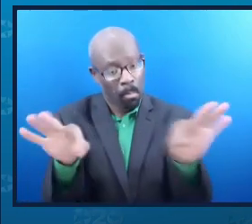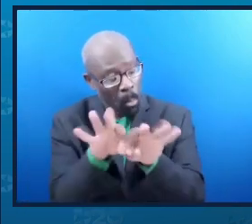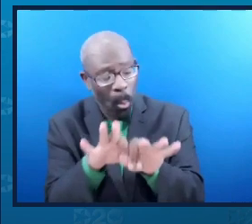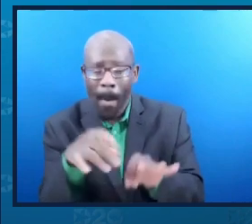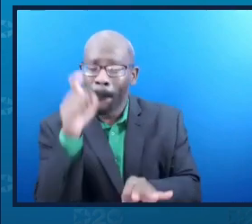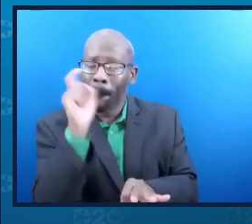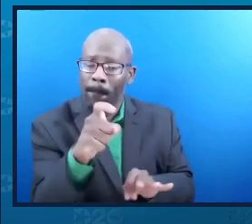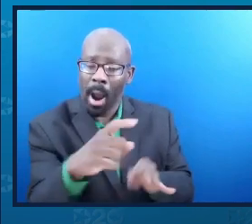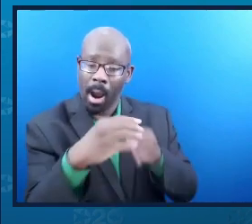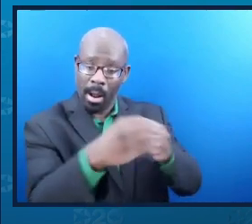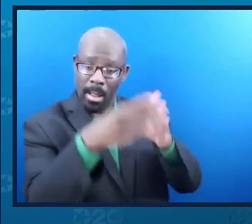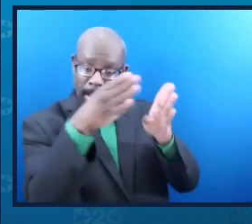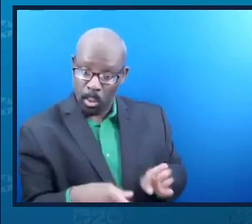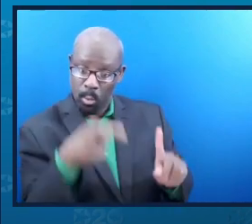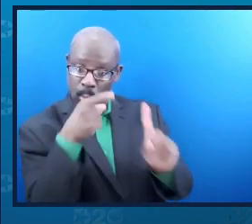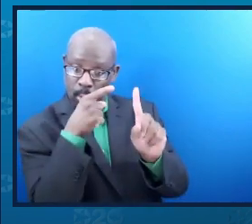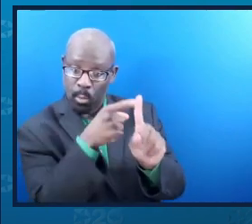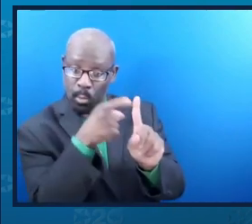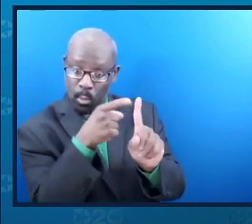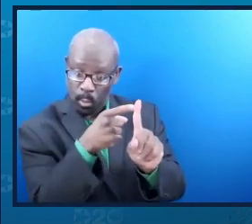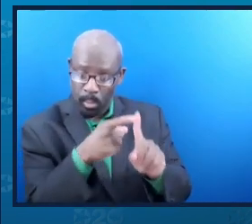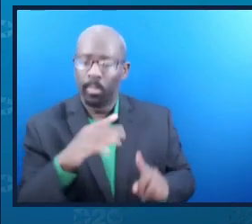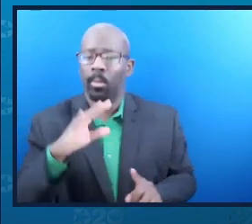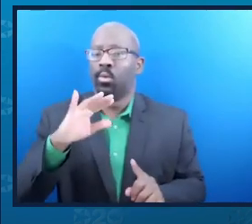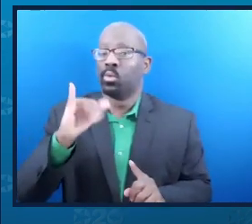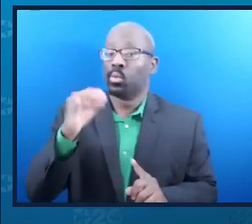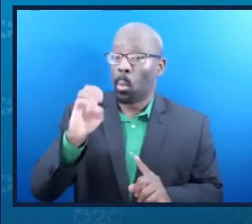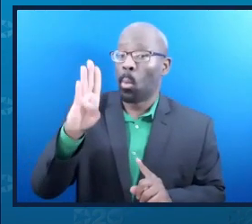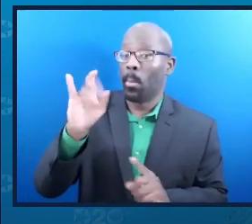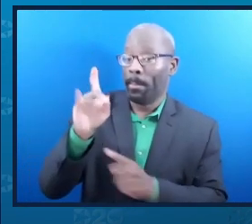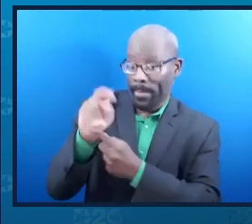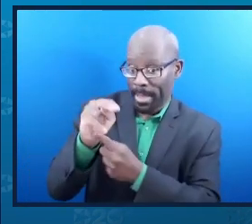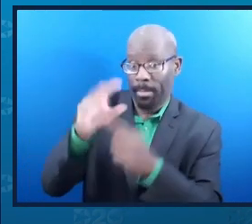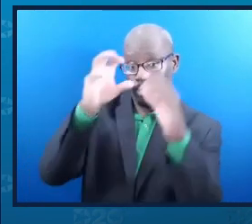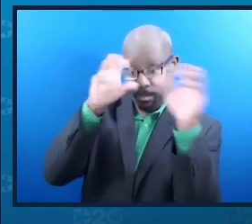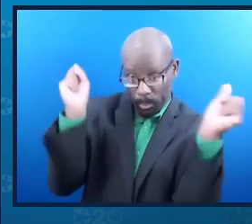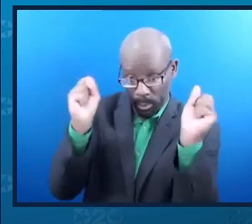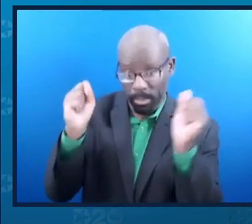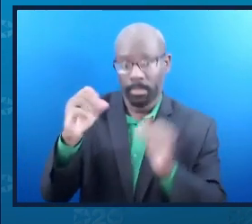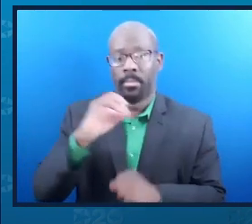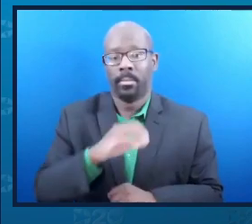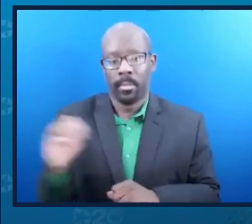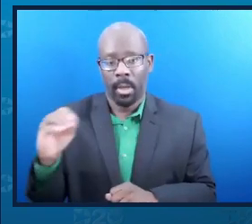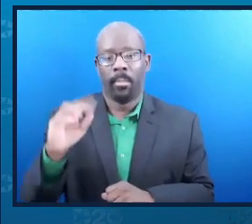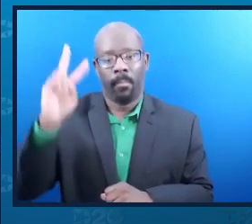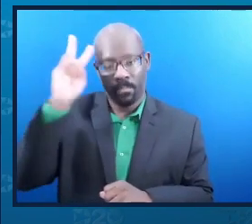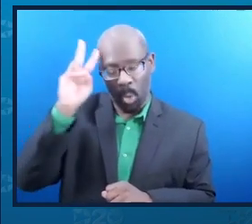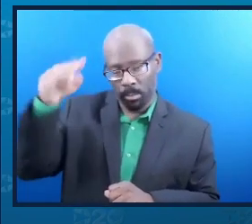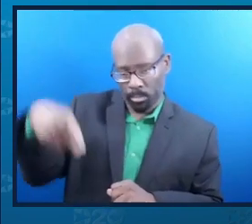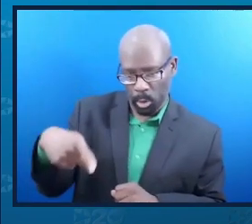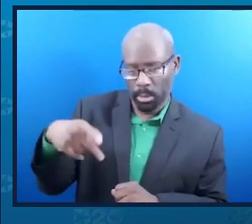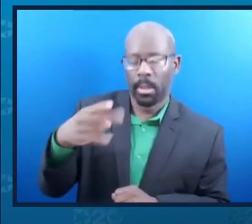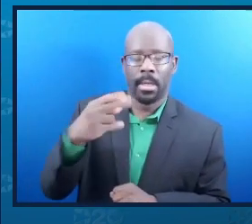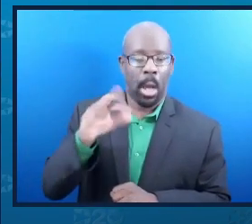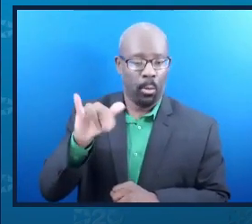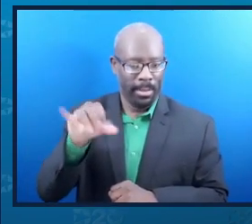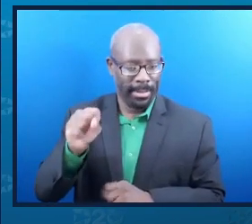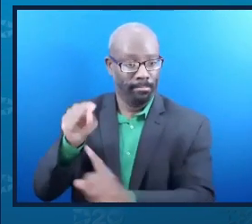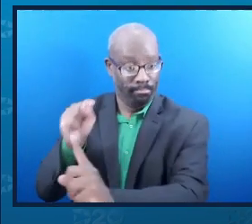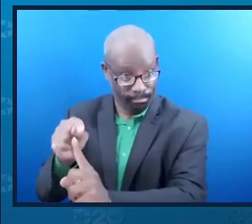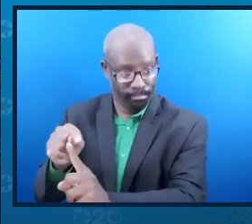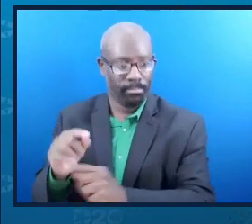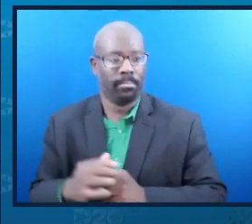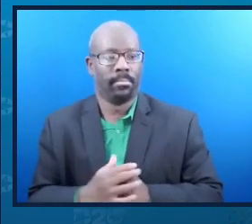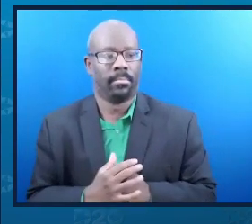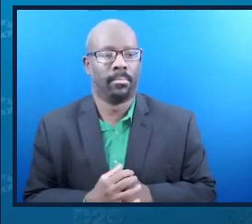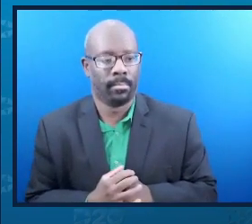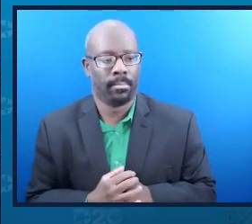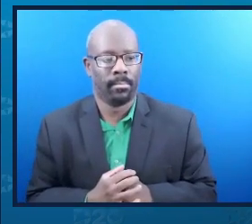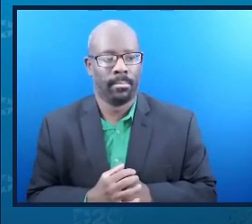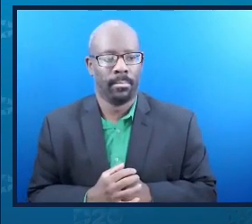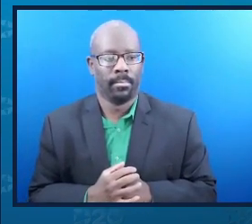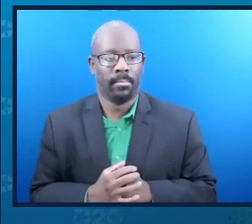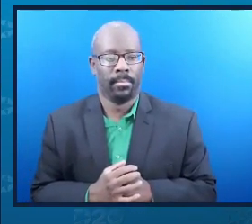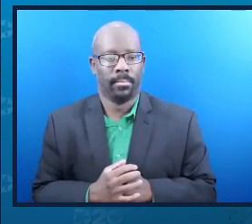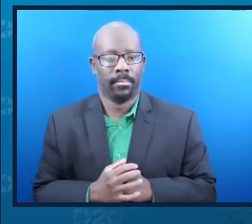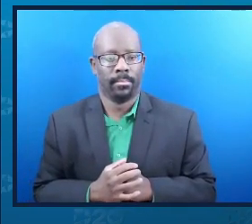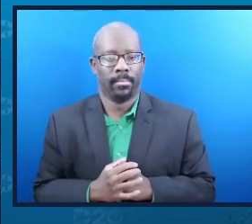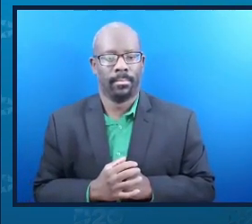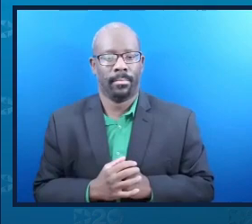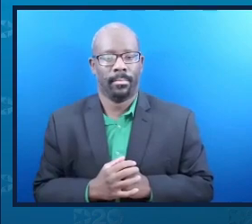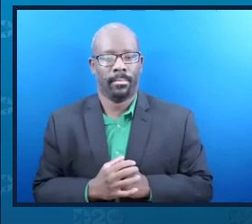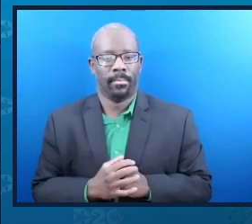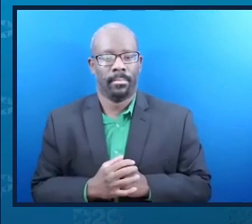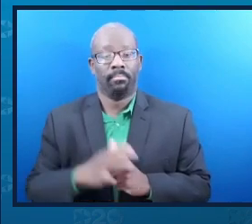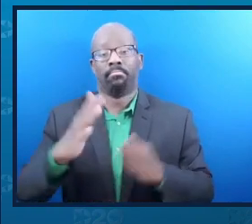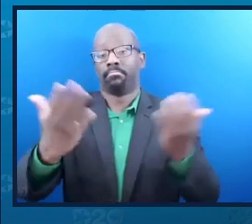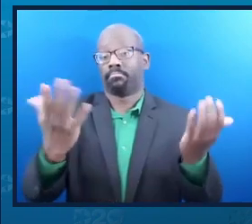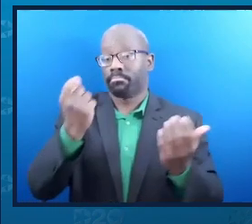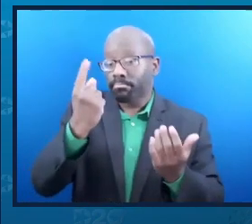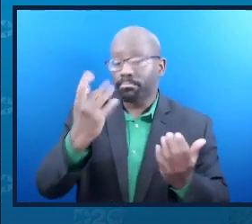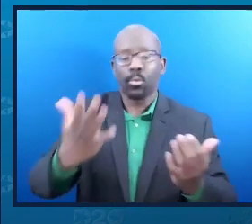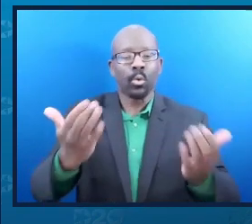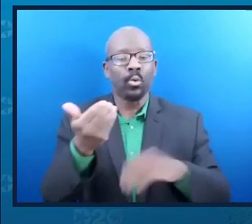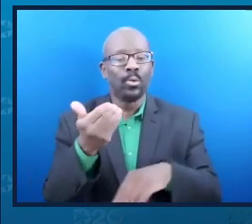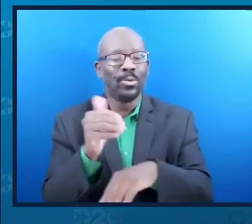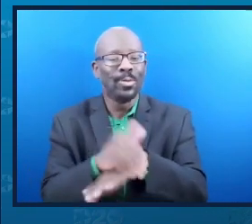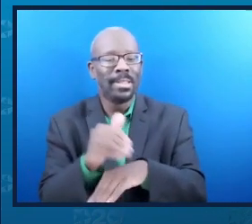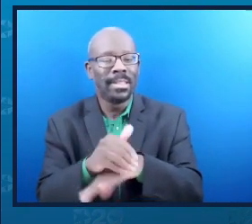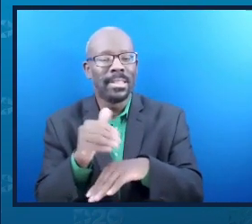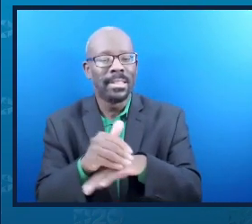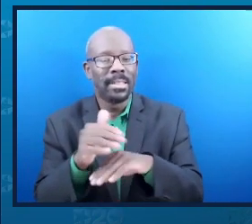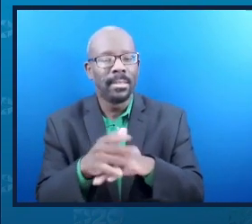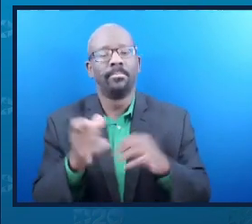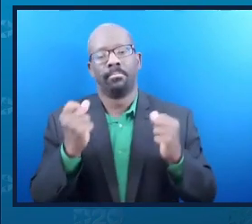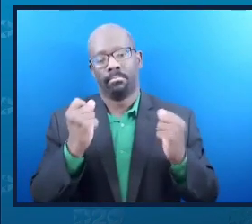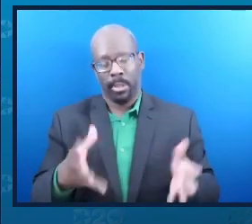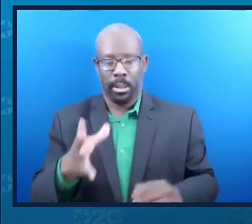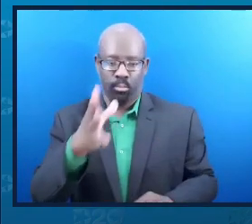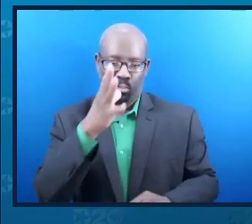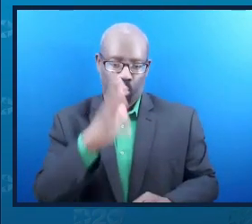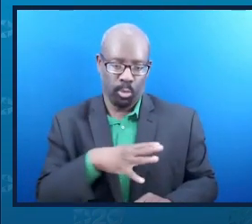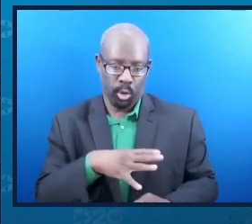PRESIDENT JOE BIDEN AND VICE